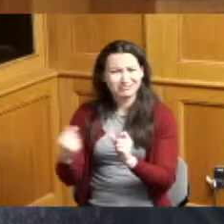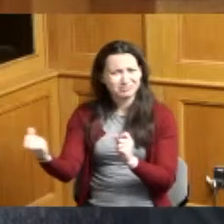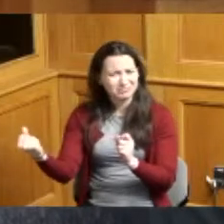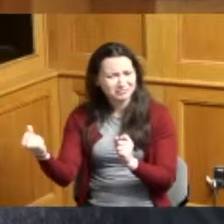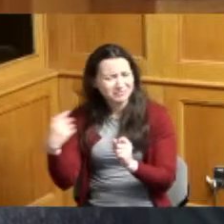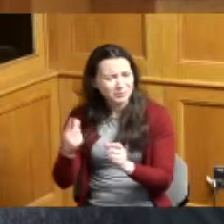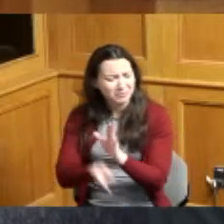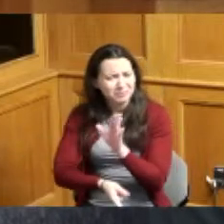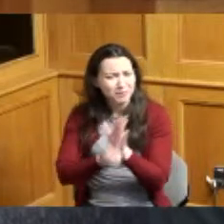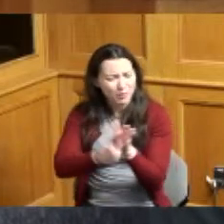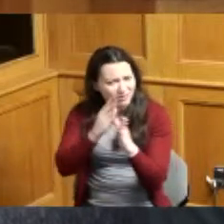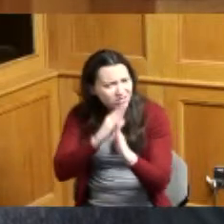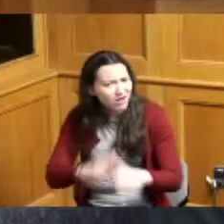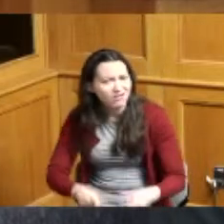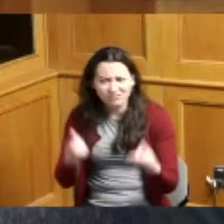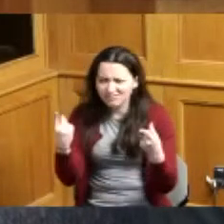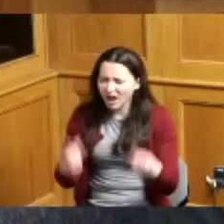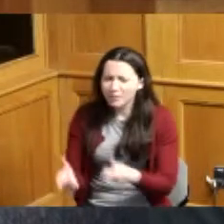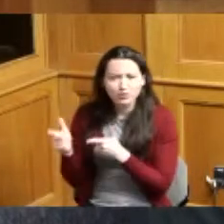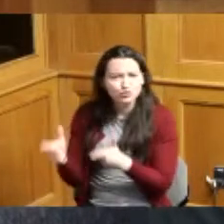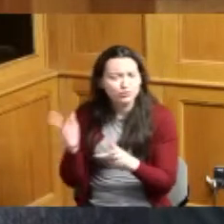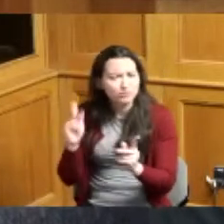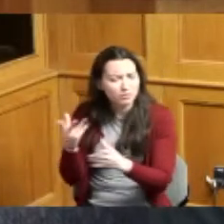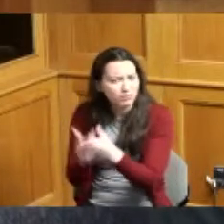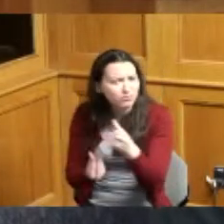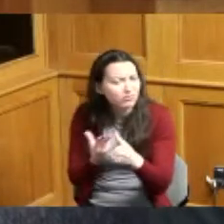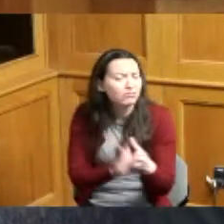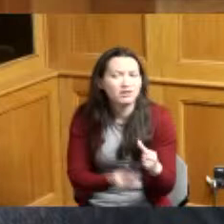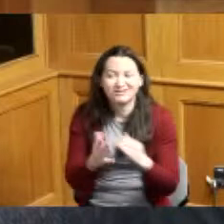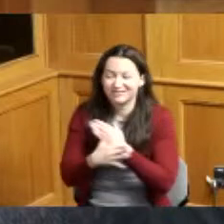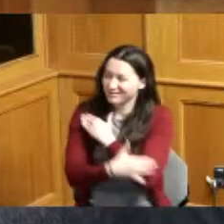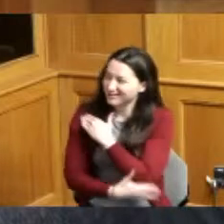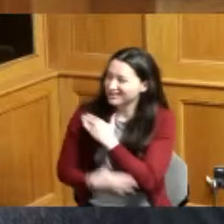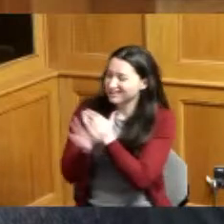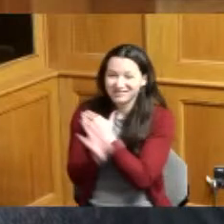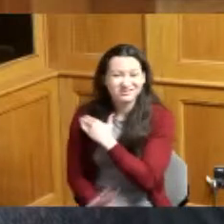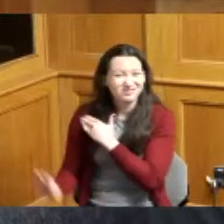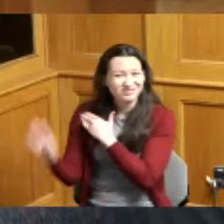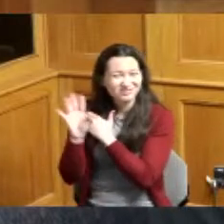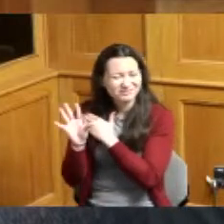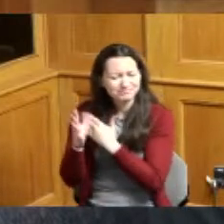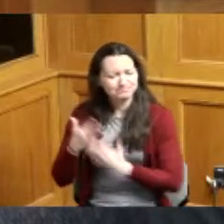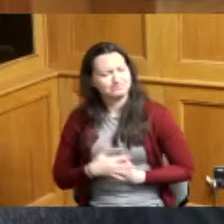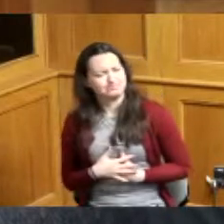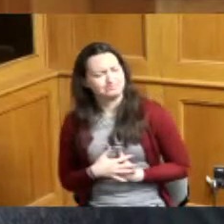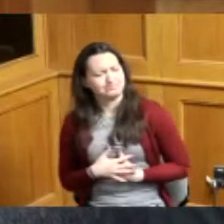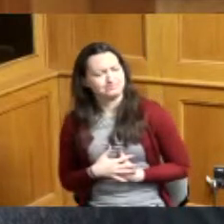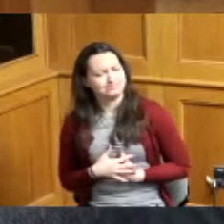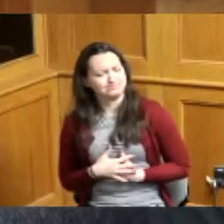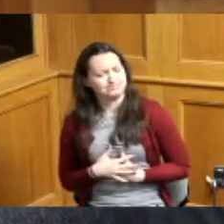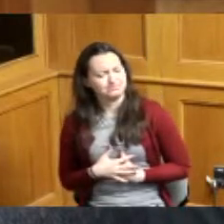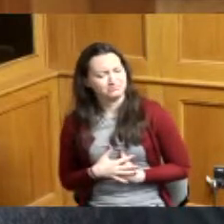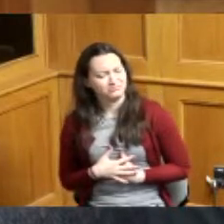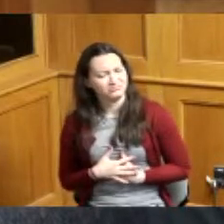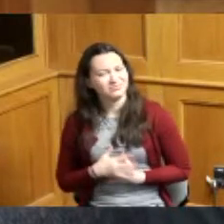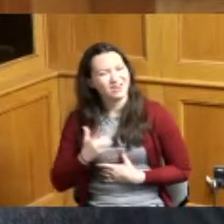moments of silence for shooting victims in this country and uh it's just it's so sobering